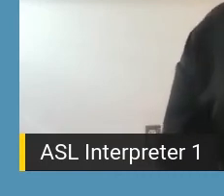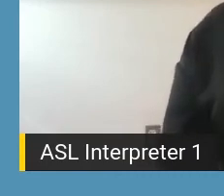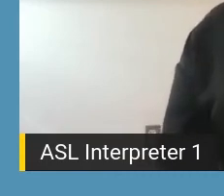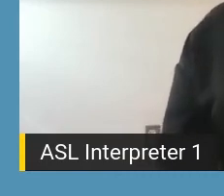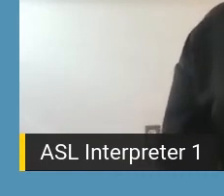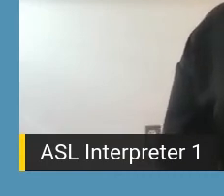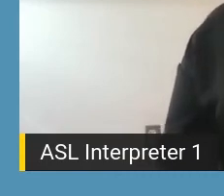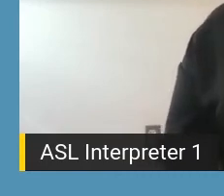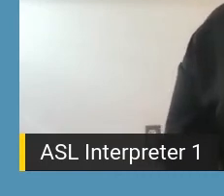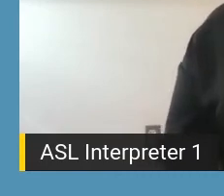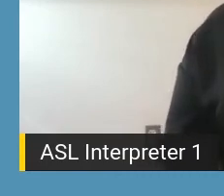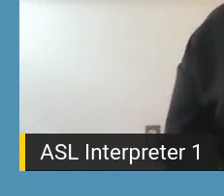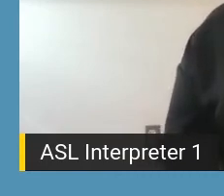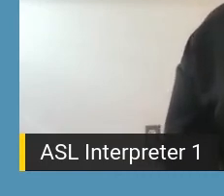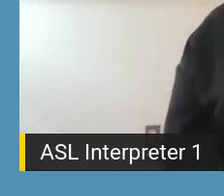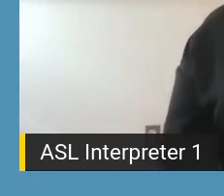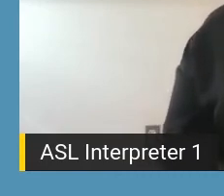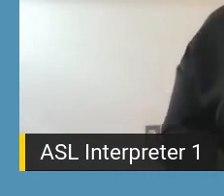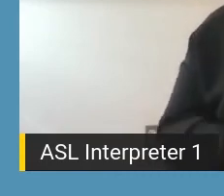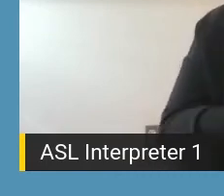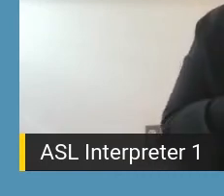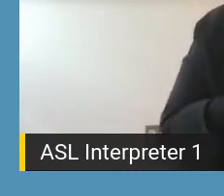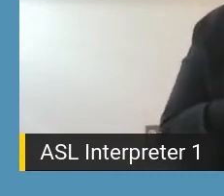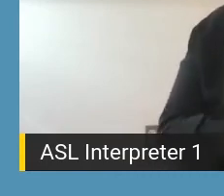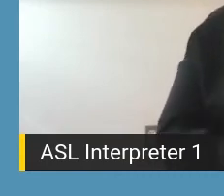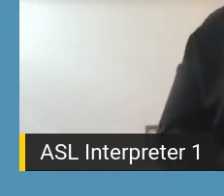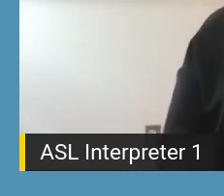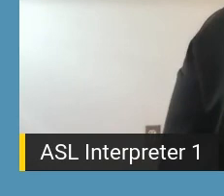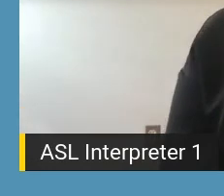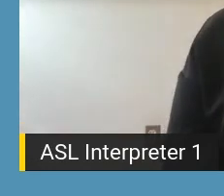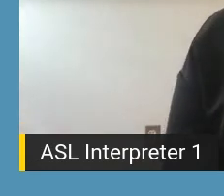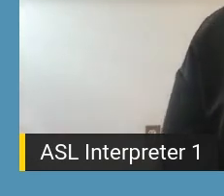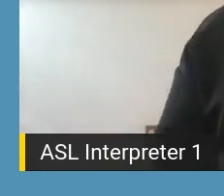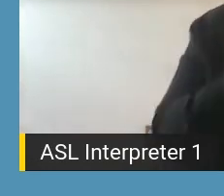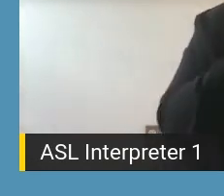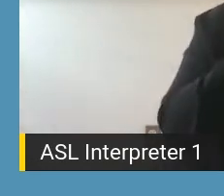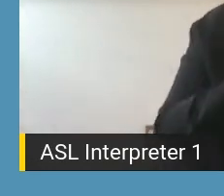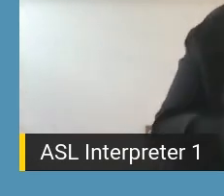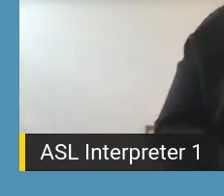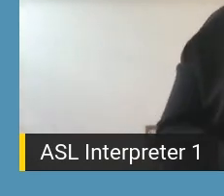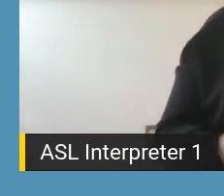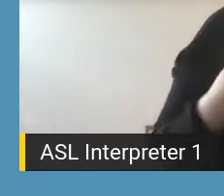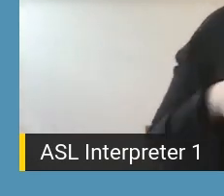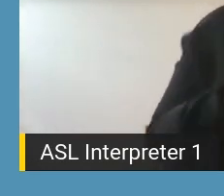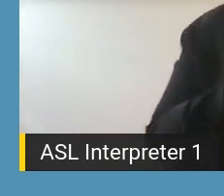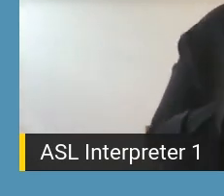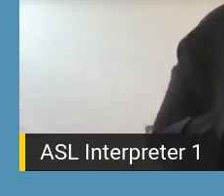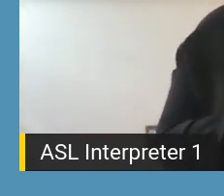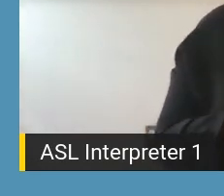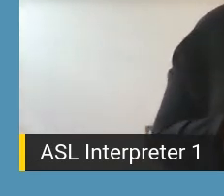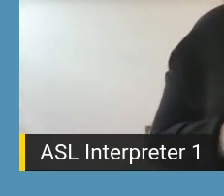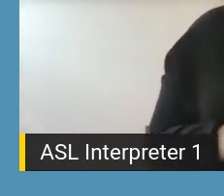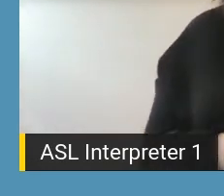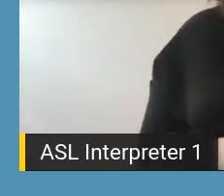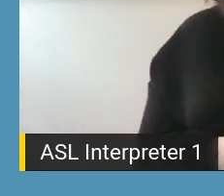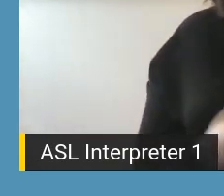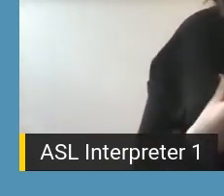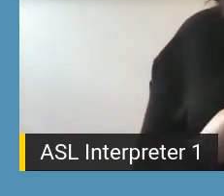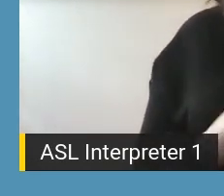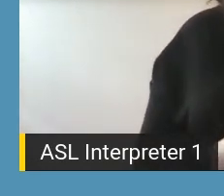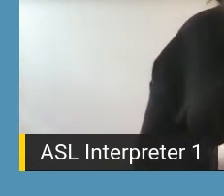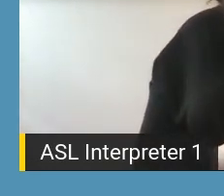Okay cool. Time for one more question. Here is one that is interesting about editing workflow.